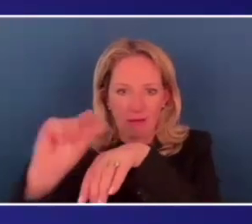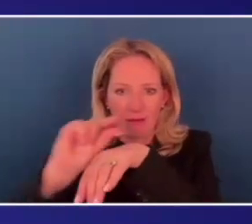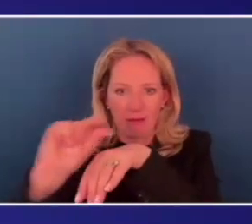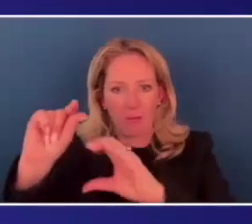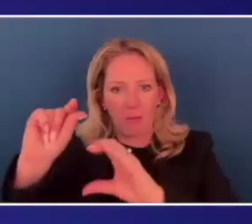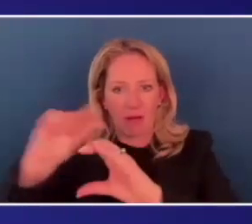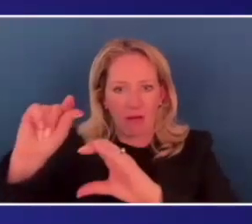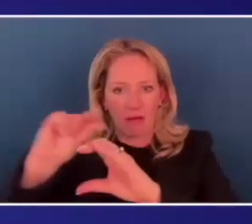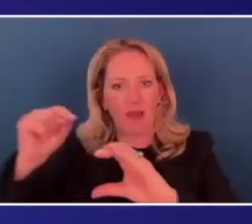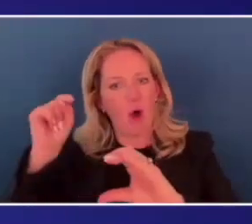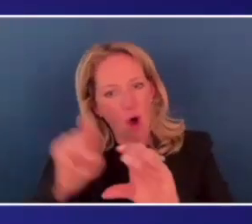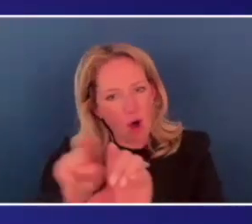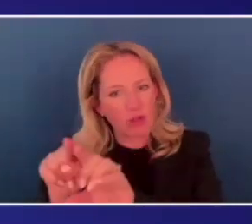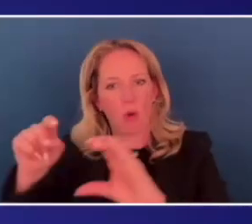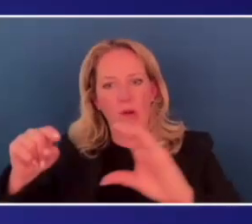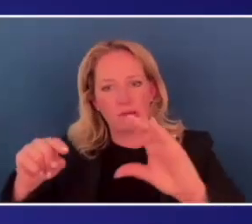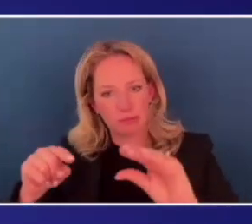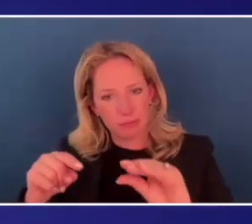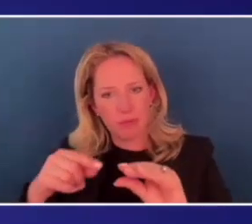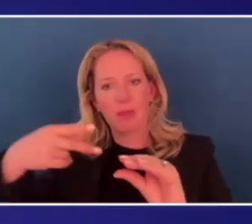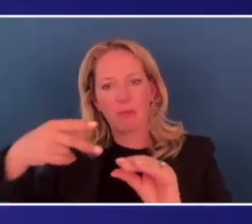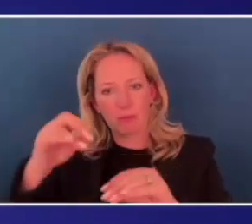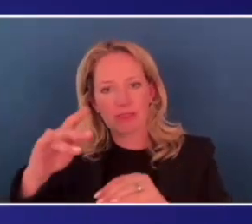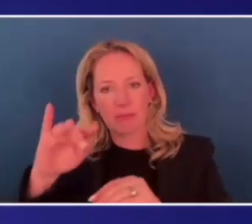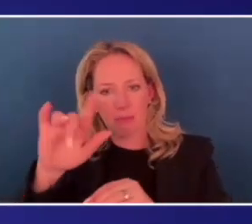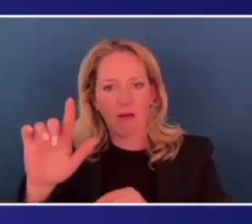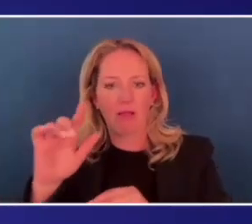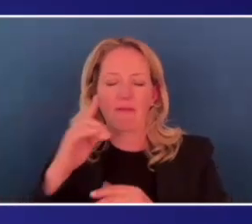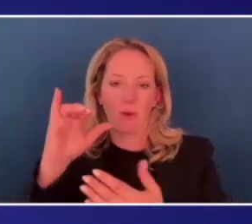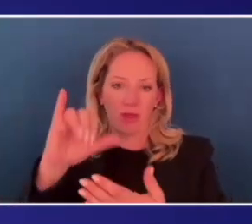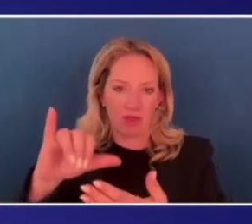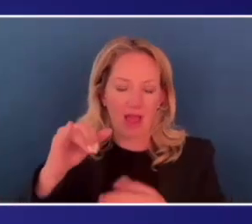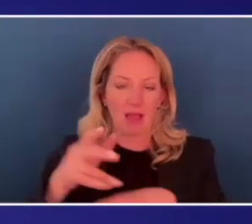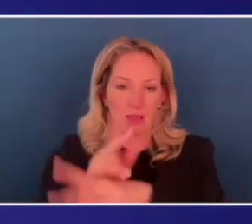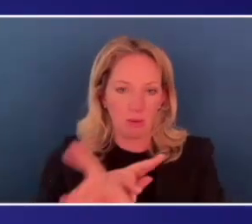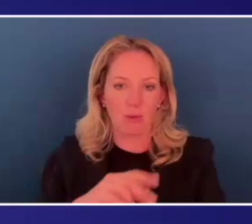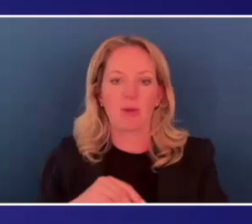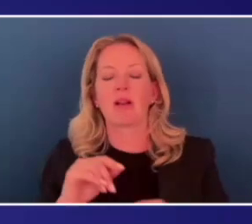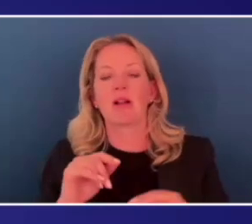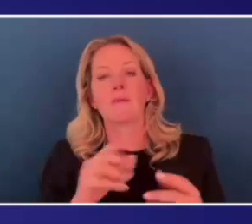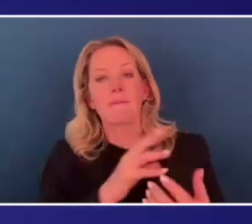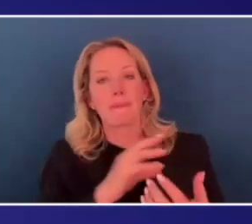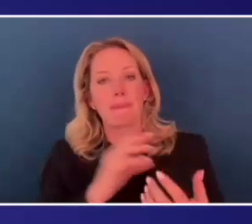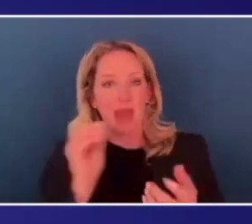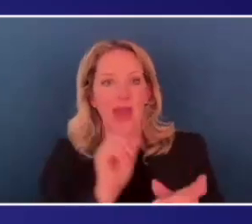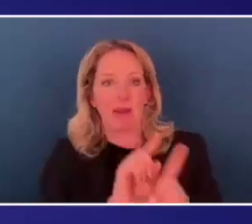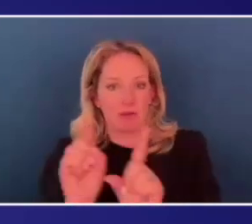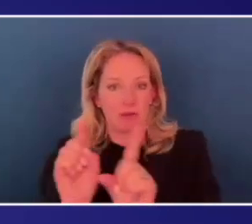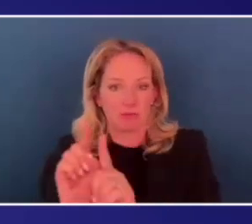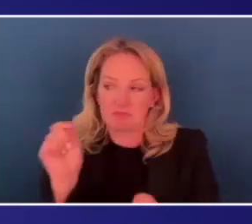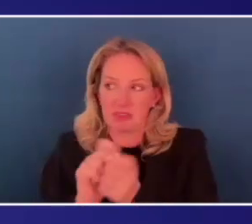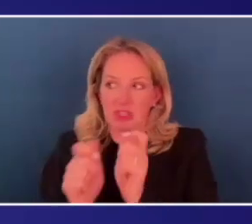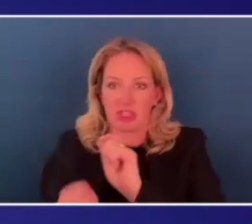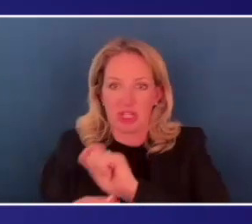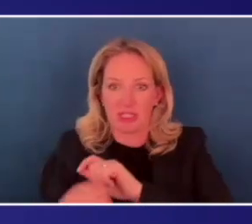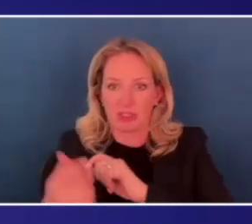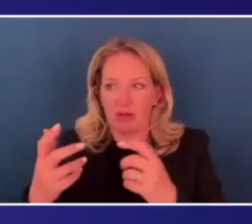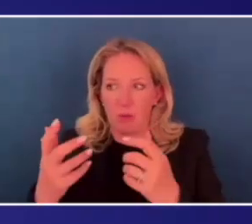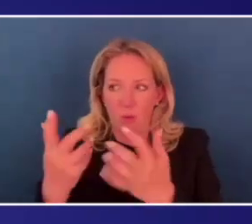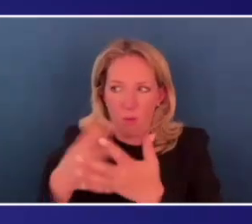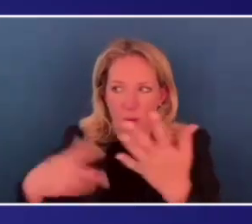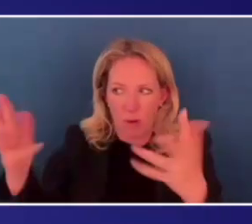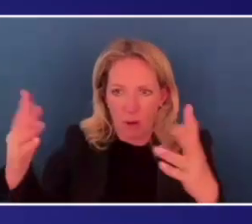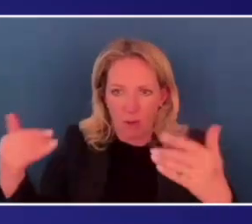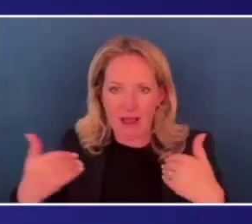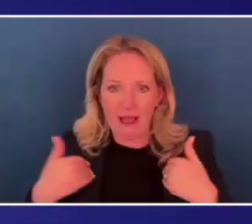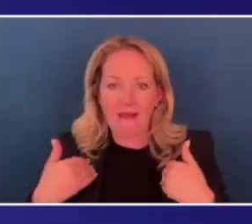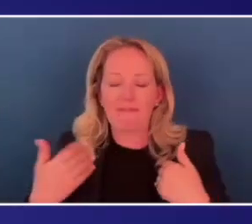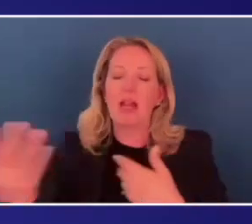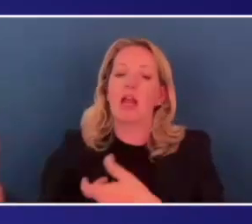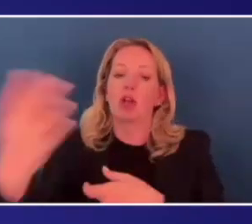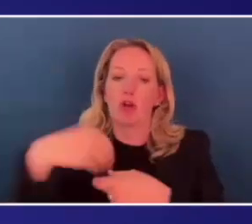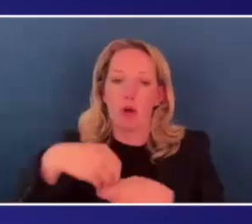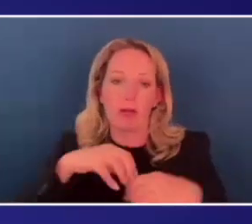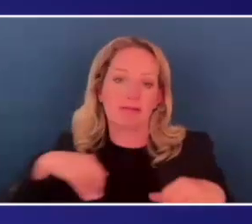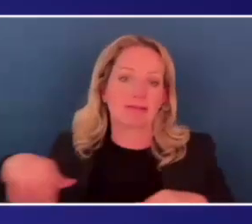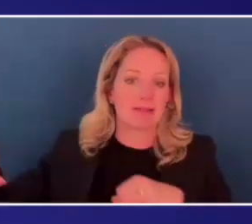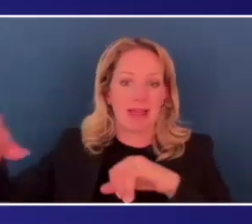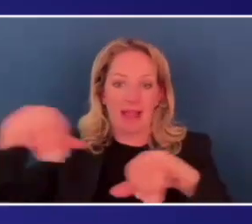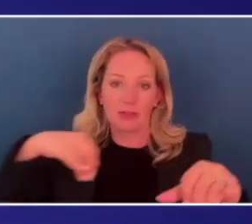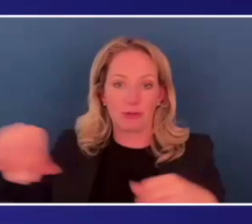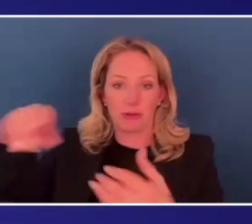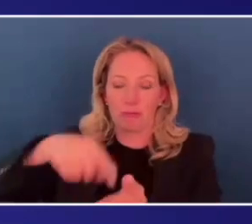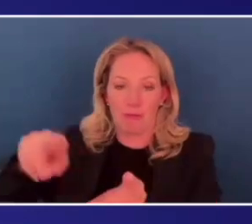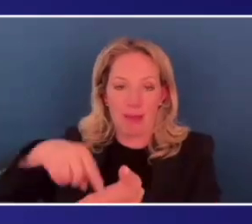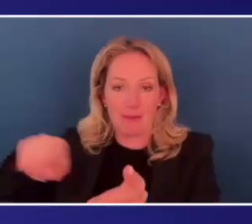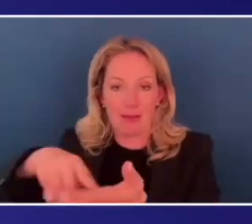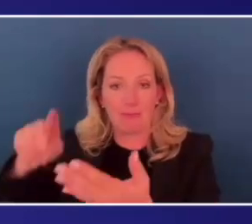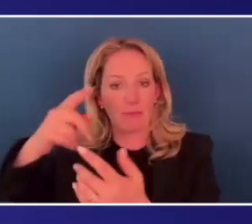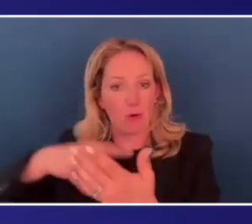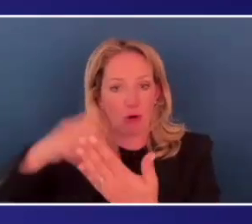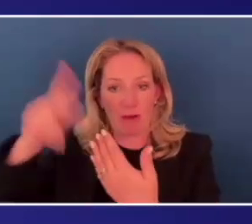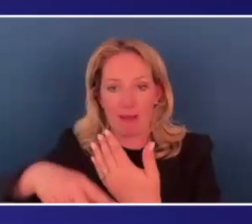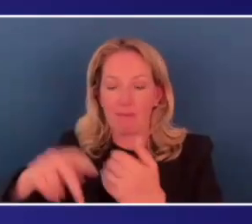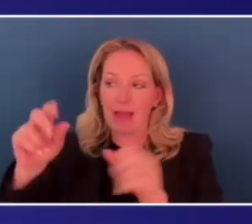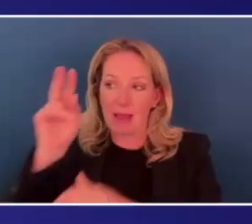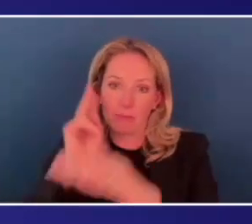And so I think through a combination of changing what we have, incorporating more of the standard repayment program where there's where it's predictable, we can get there time.